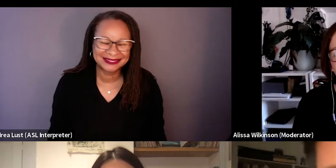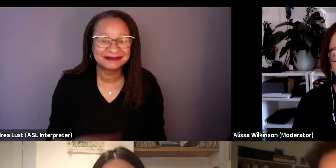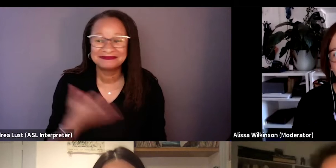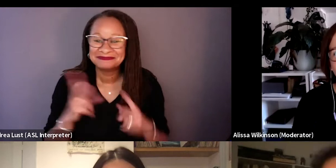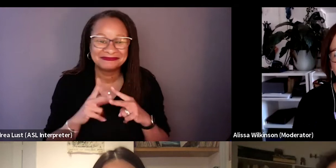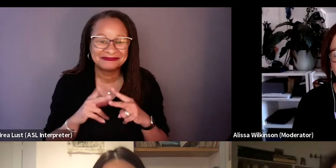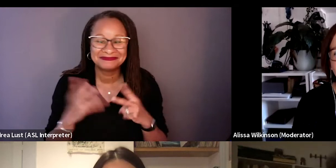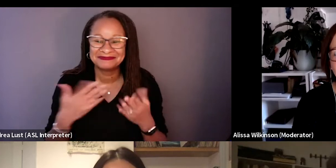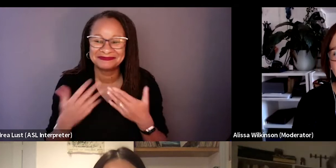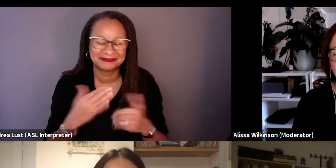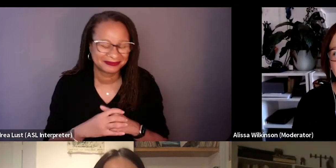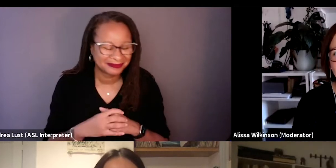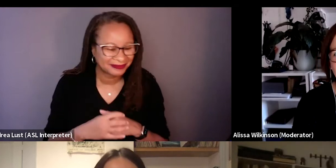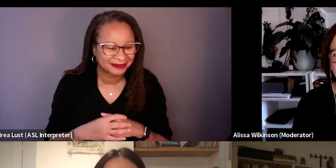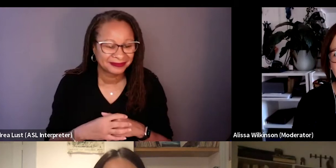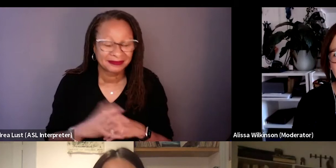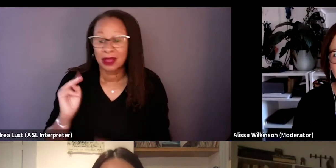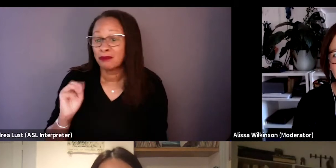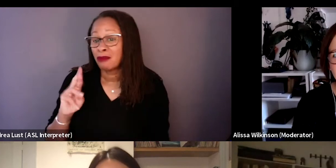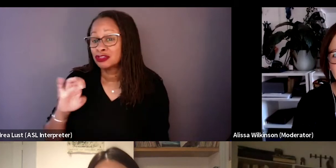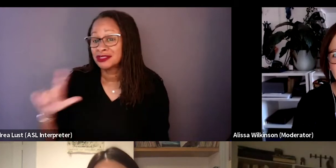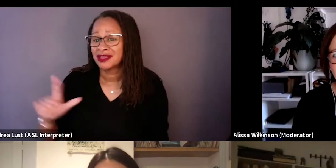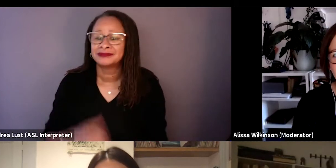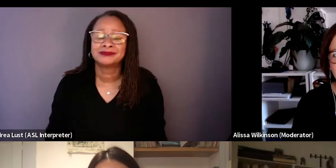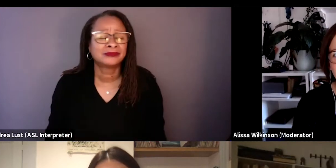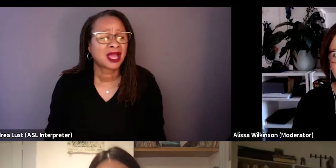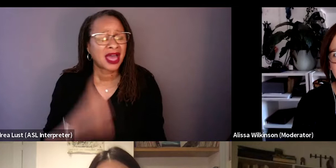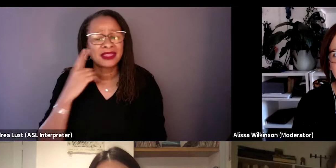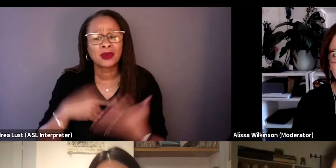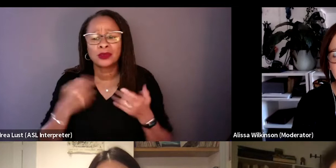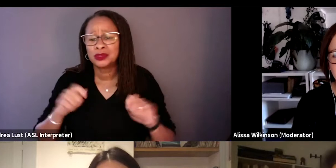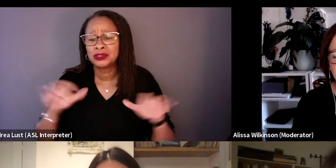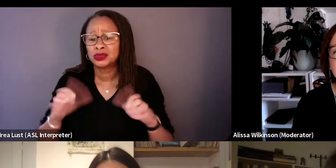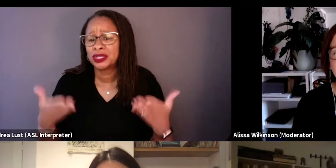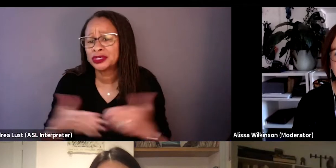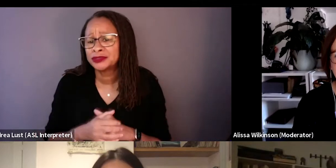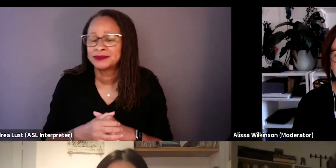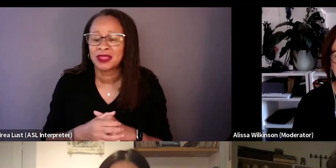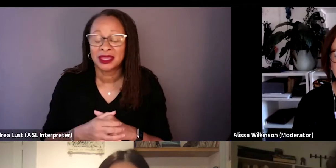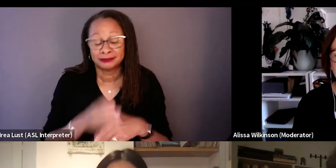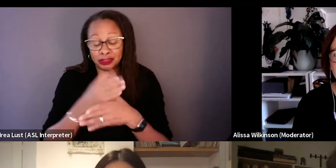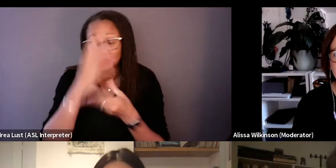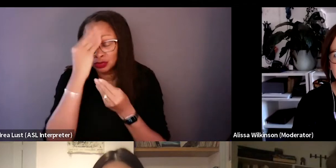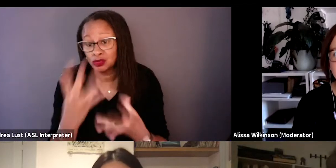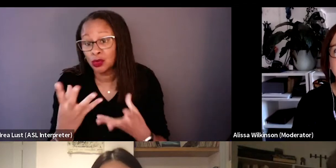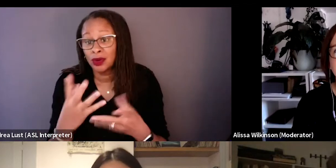I, I, think what what we try to do here is to tell a story, a, a story about a divided country. Mm hmm.